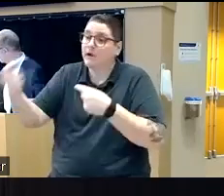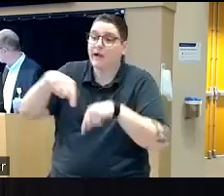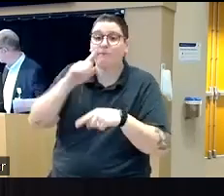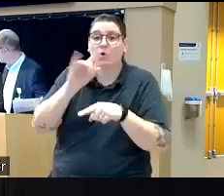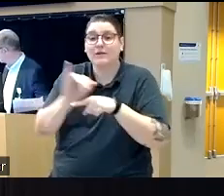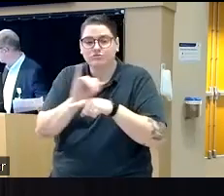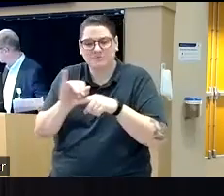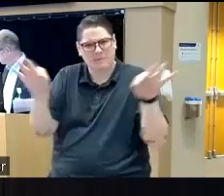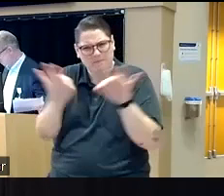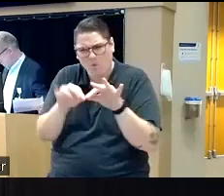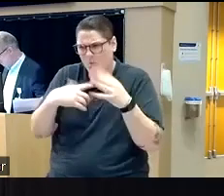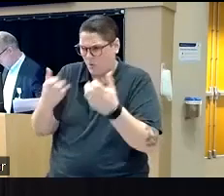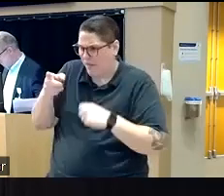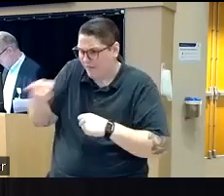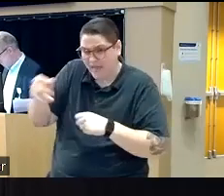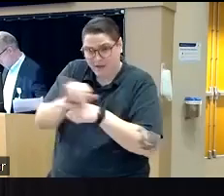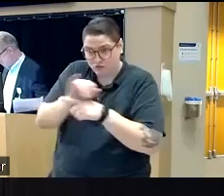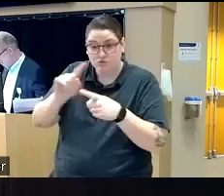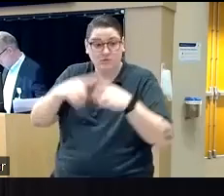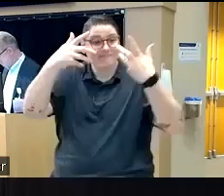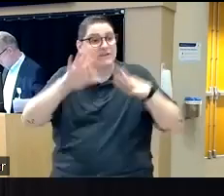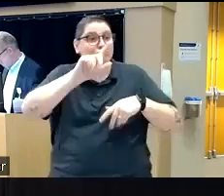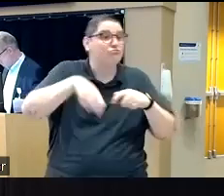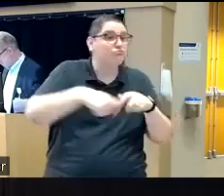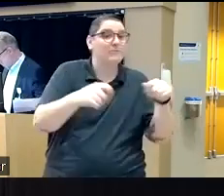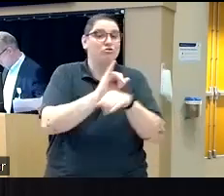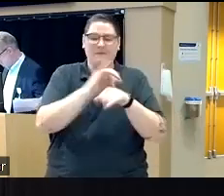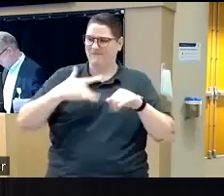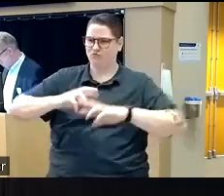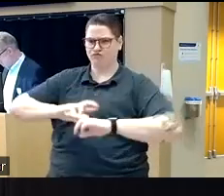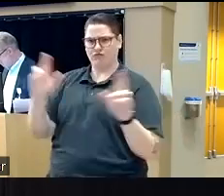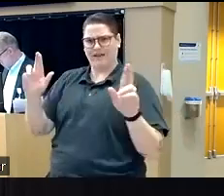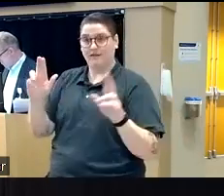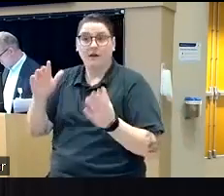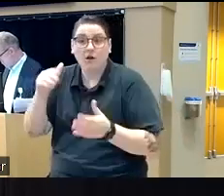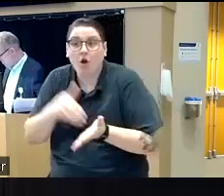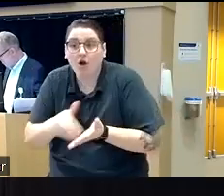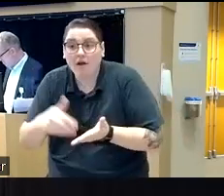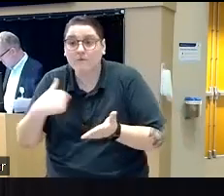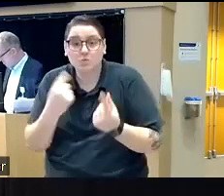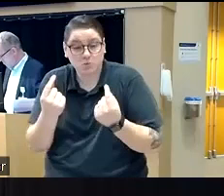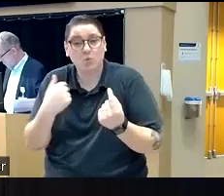they leave ready to step into their own role we oftentimes will hire interns into strong recovery